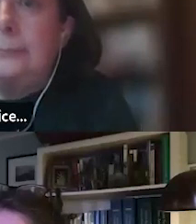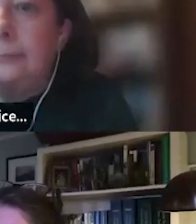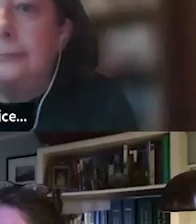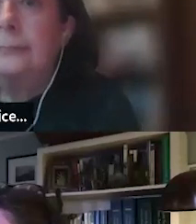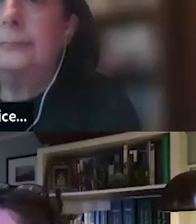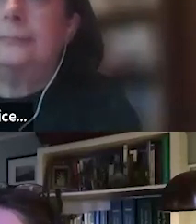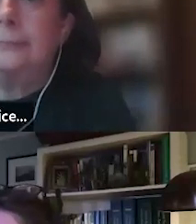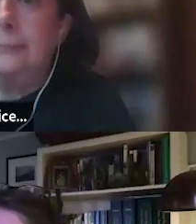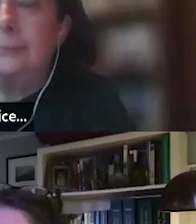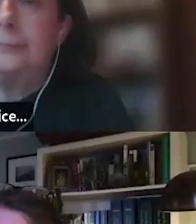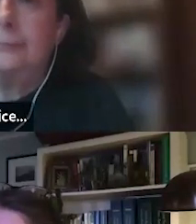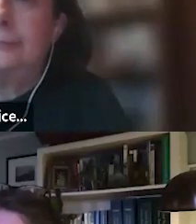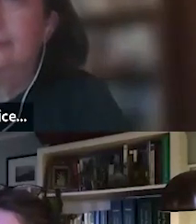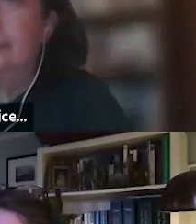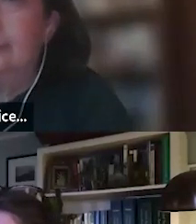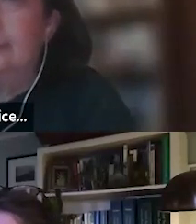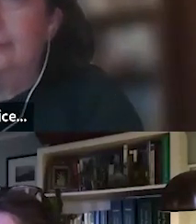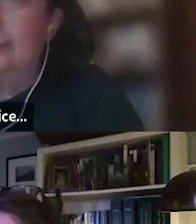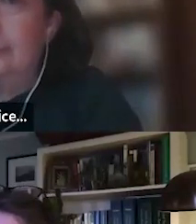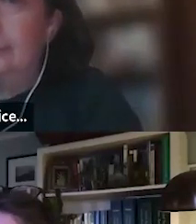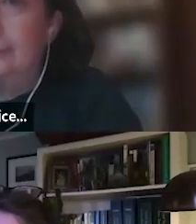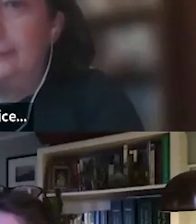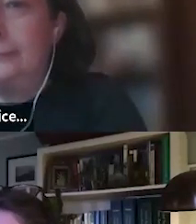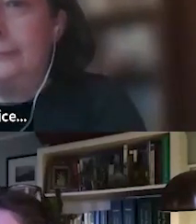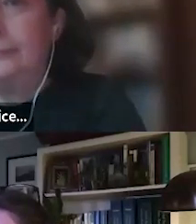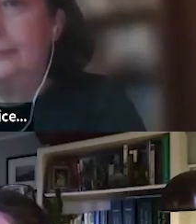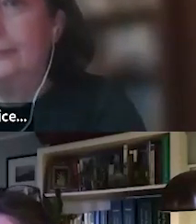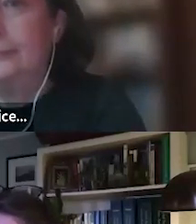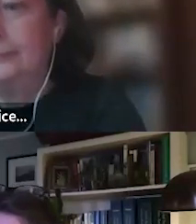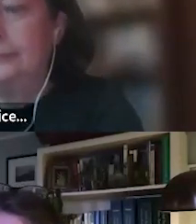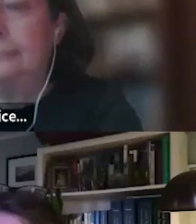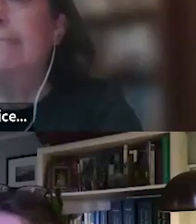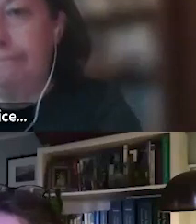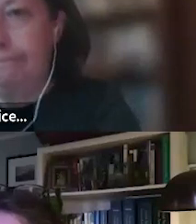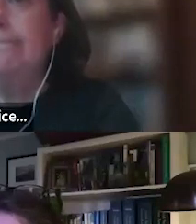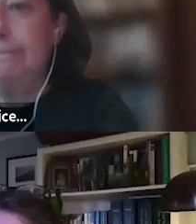And we often get that question, that applicant that we need to put in an SSI application